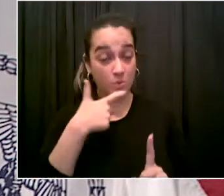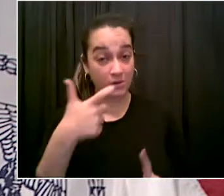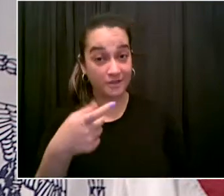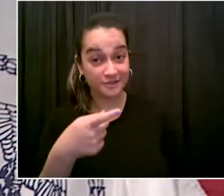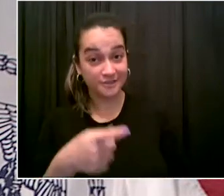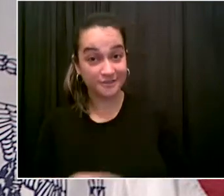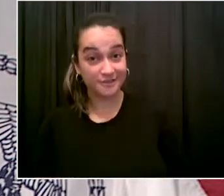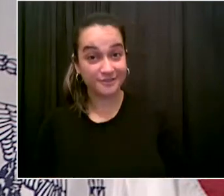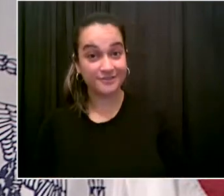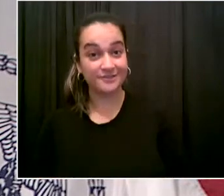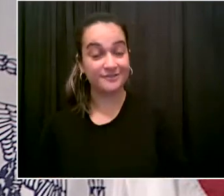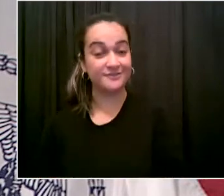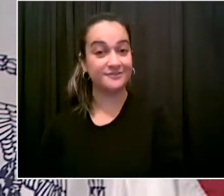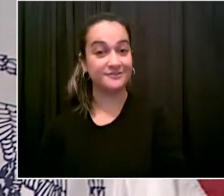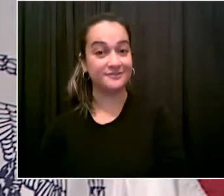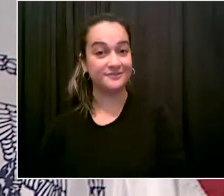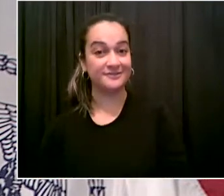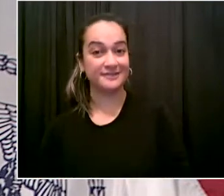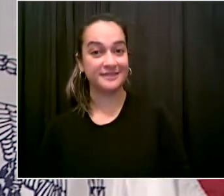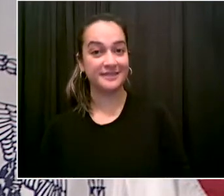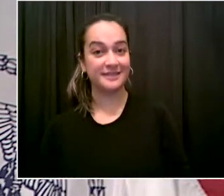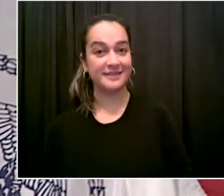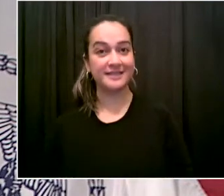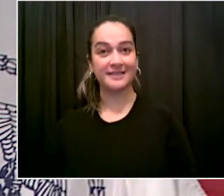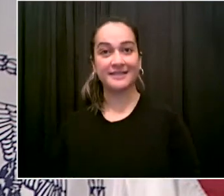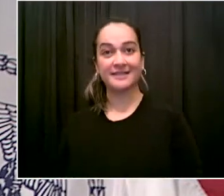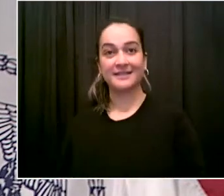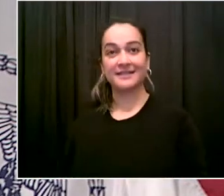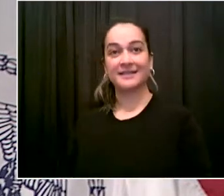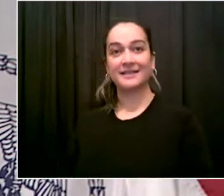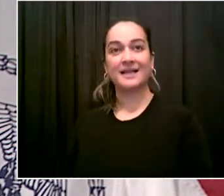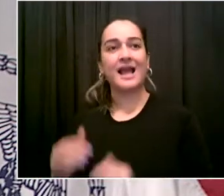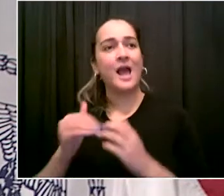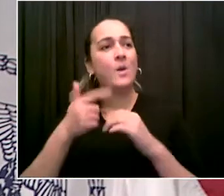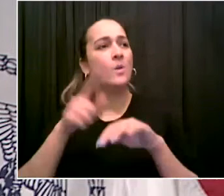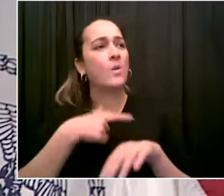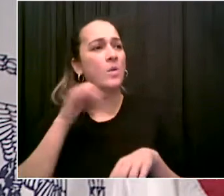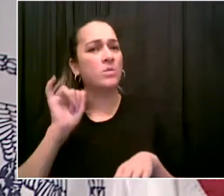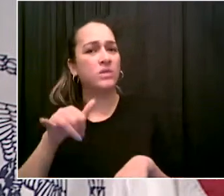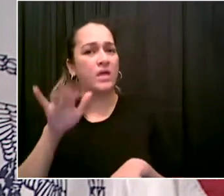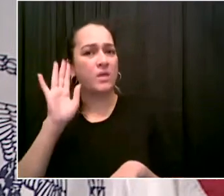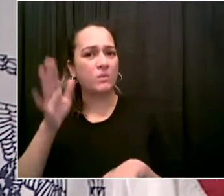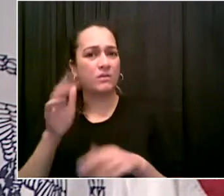PAST. WHAT IS THE TOTAL TIME OF THAT DEBATE, ONE